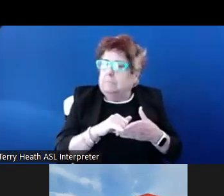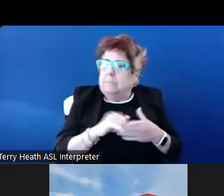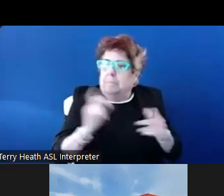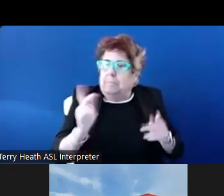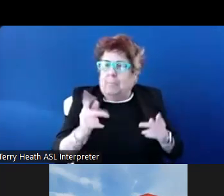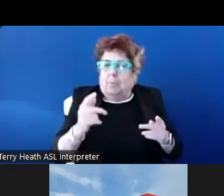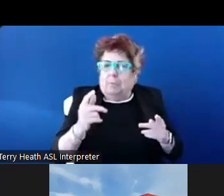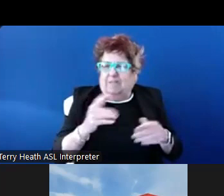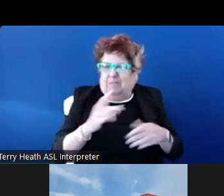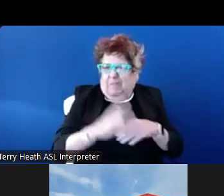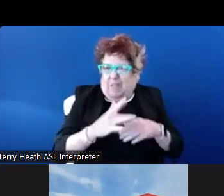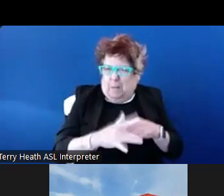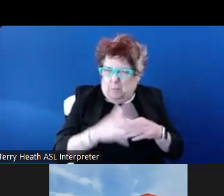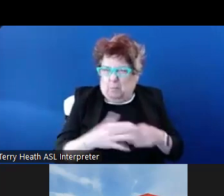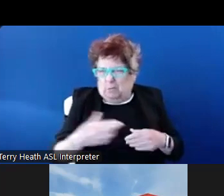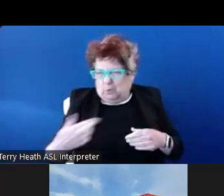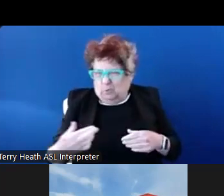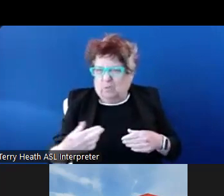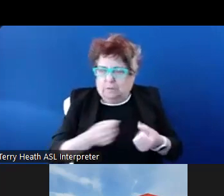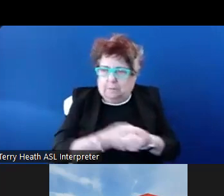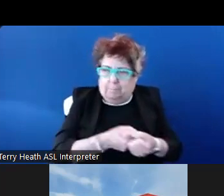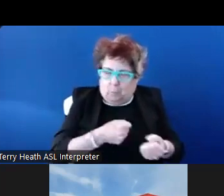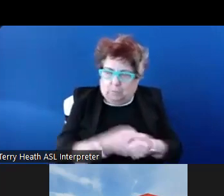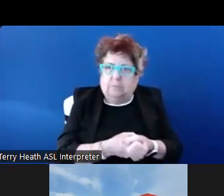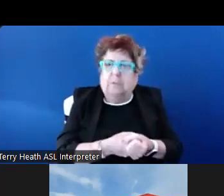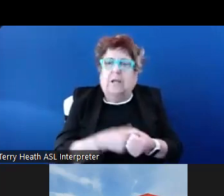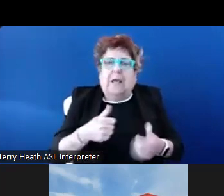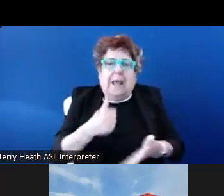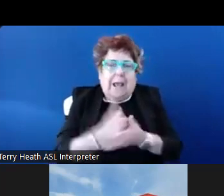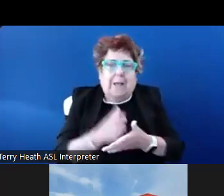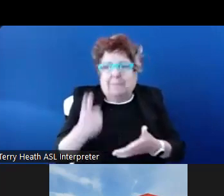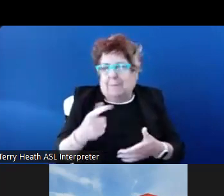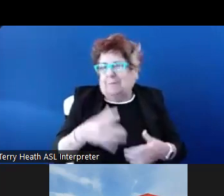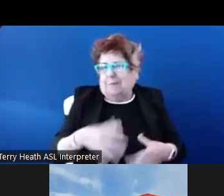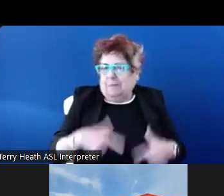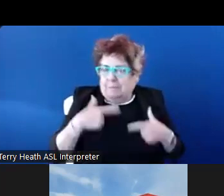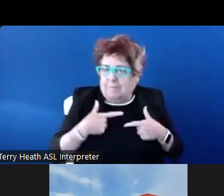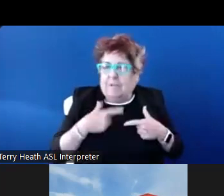the community too. And now we are seeing states leveraging Medicaid flexibilities